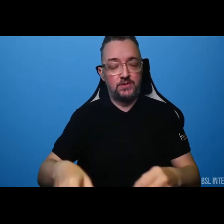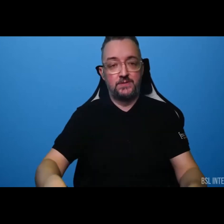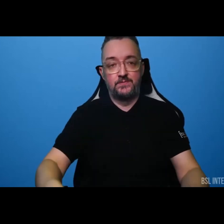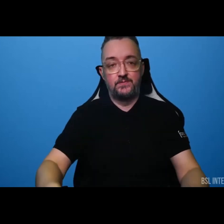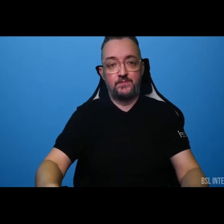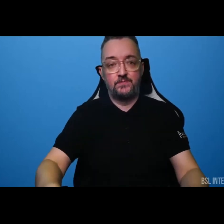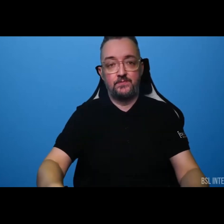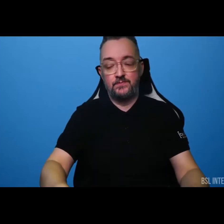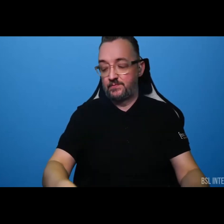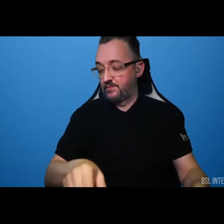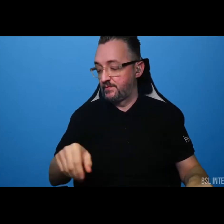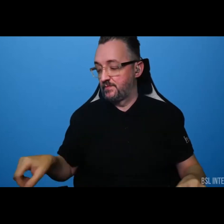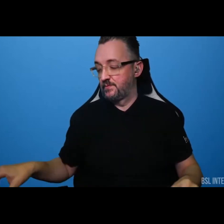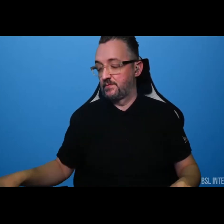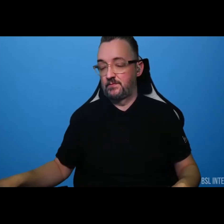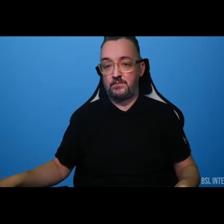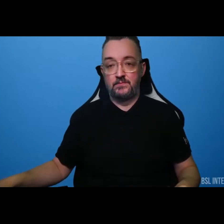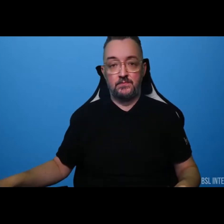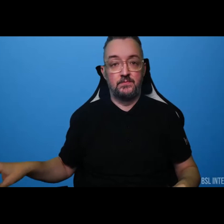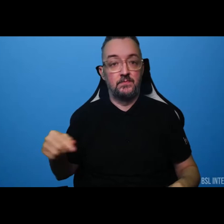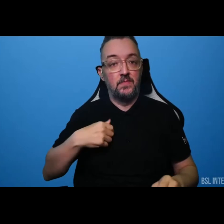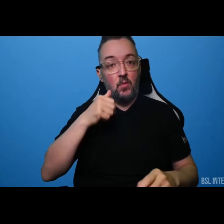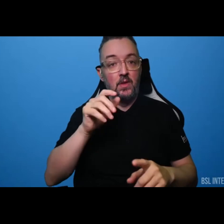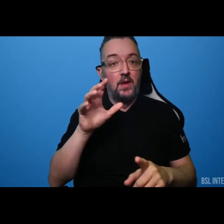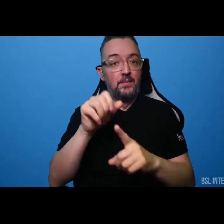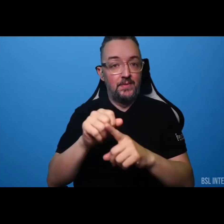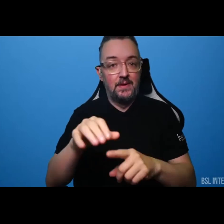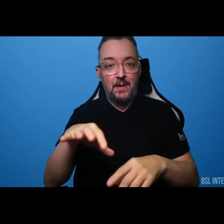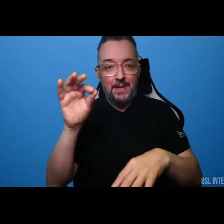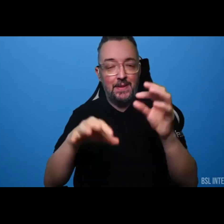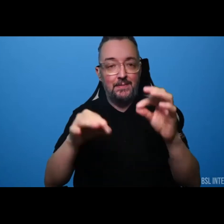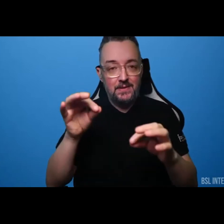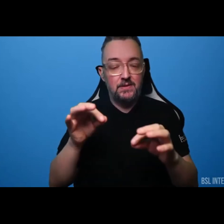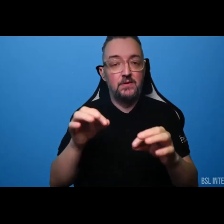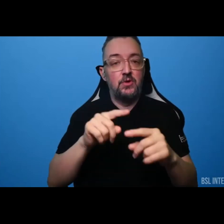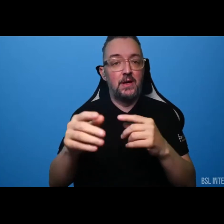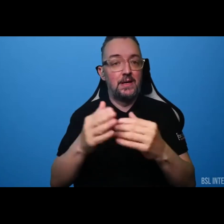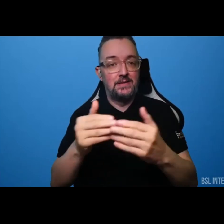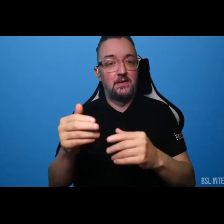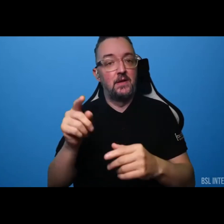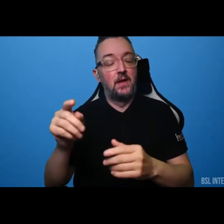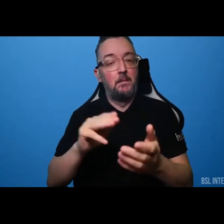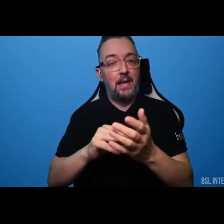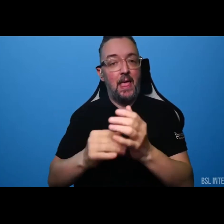So I'll keep an eye on those and pick some out for us to address to Michael at the end of his presentation.